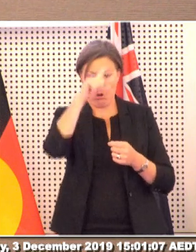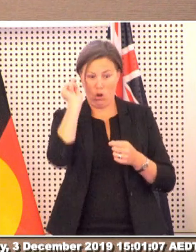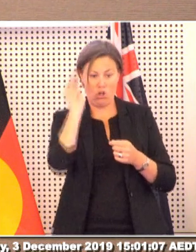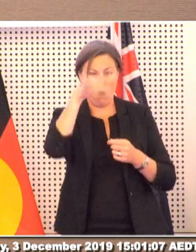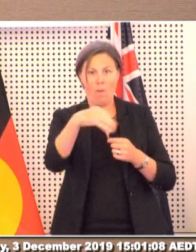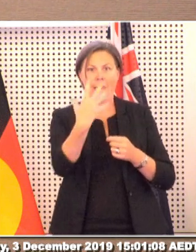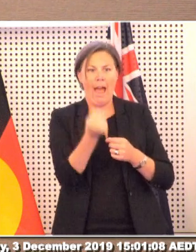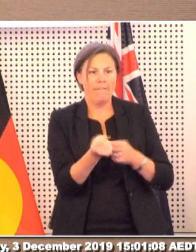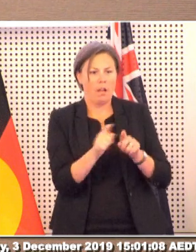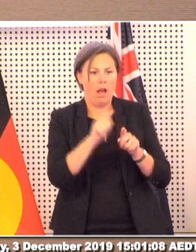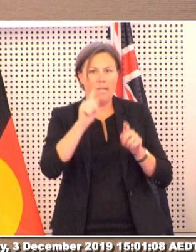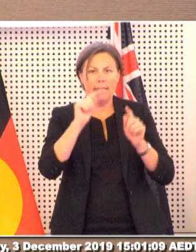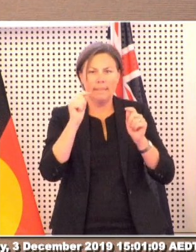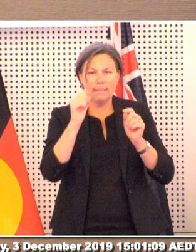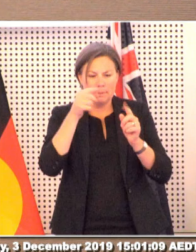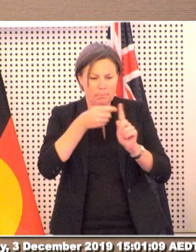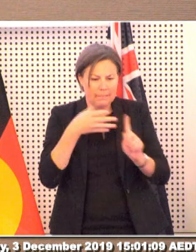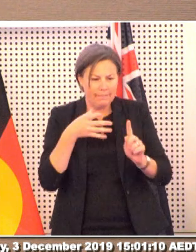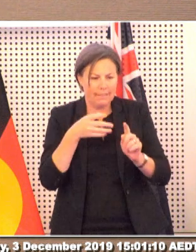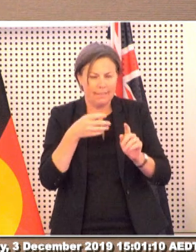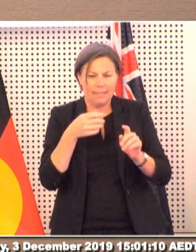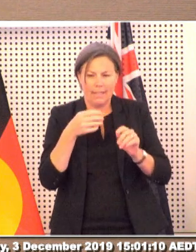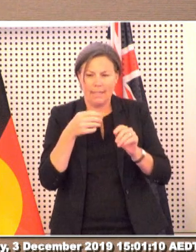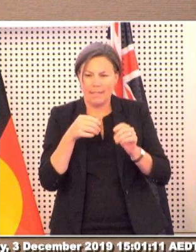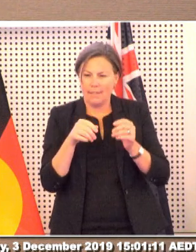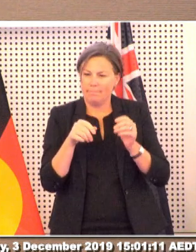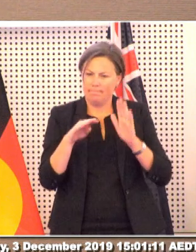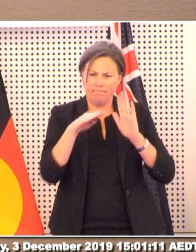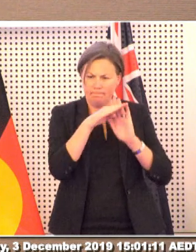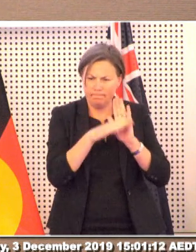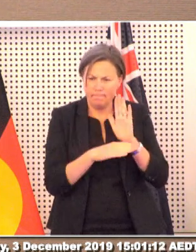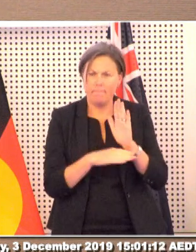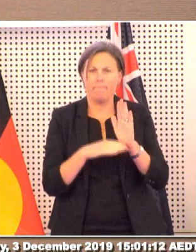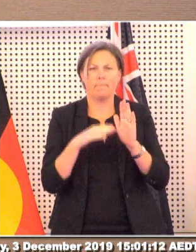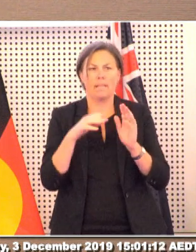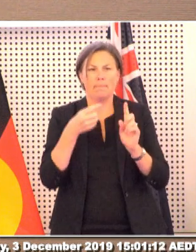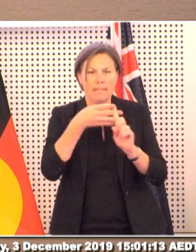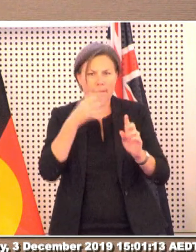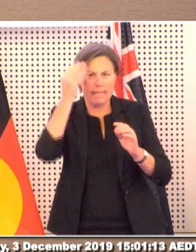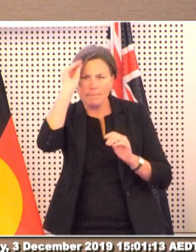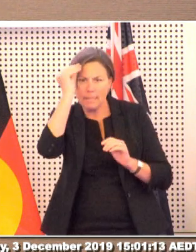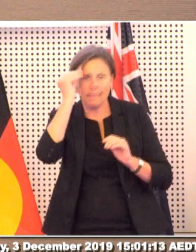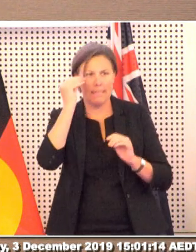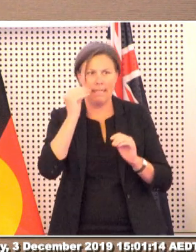of that. And they’re being monitored and held to account for it.